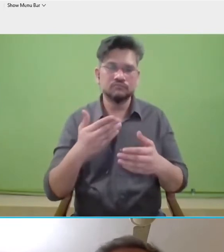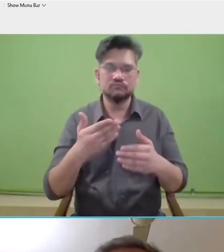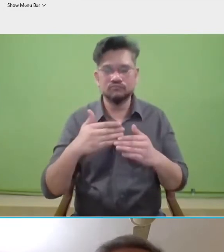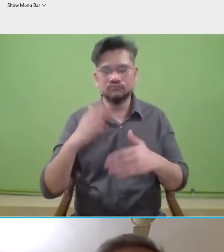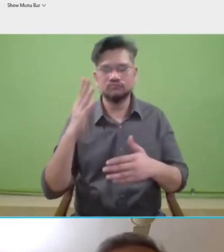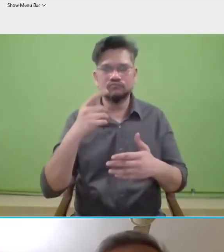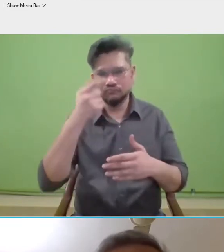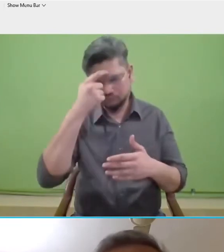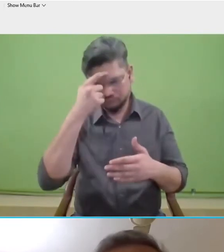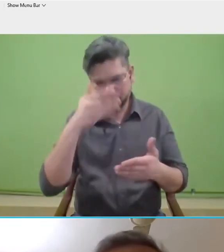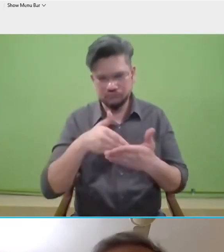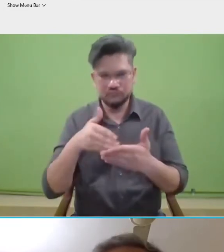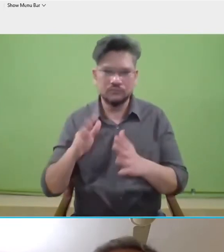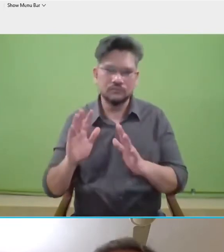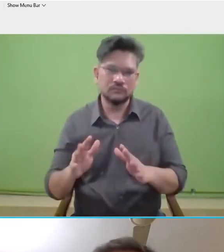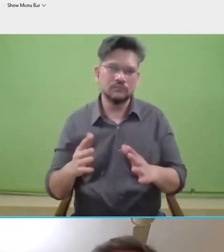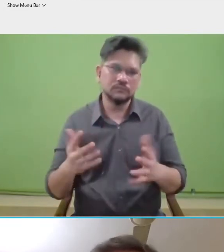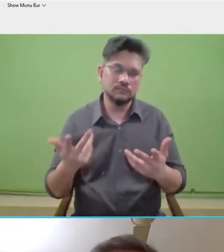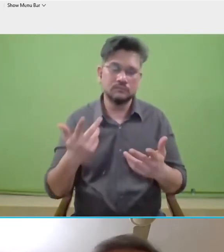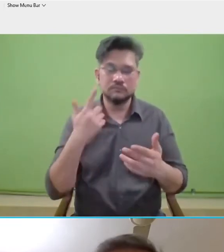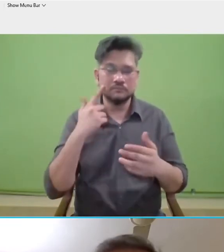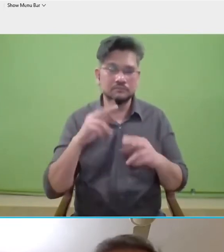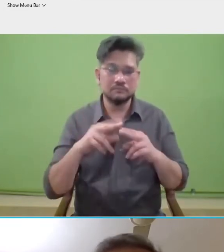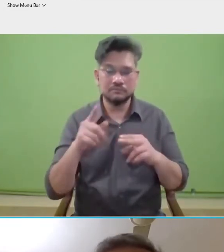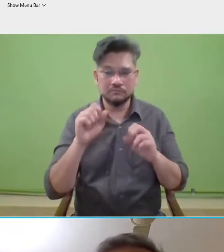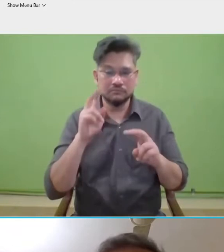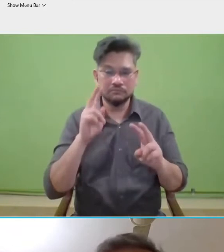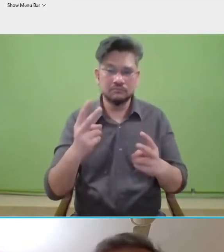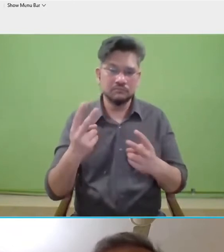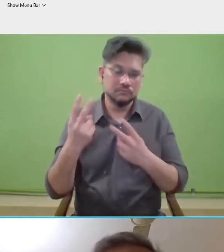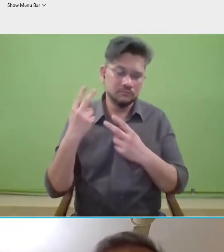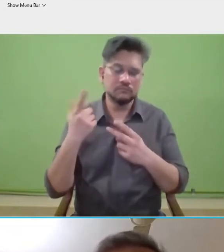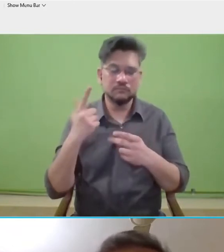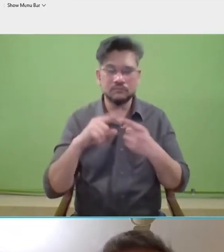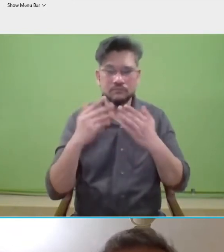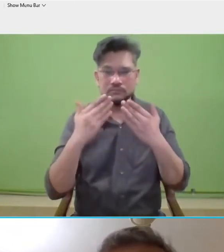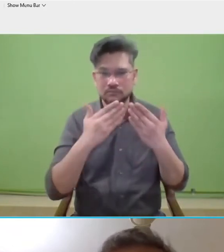think you know reflect a little bit education is dominantly especially in our tradition so called